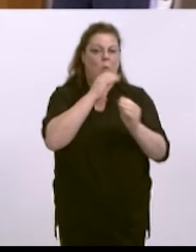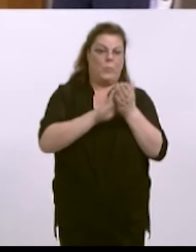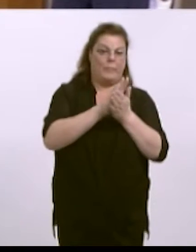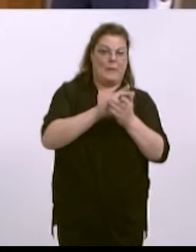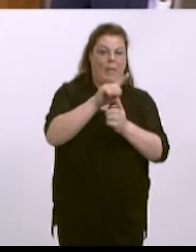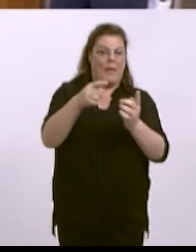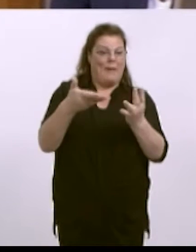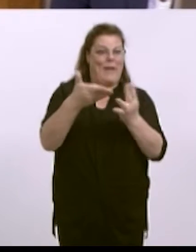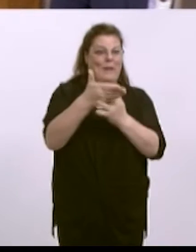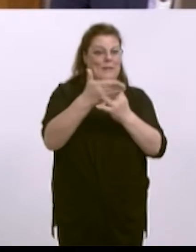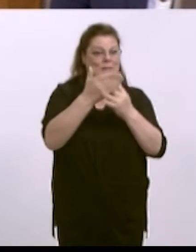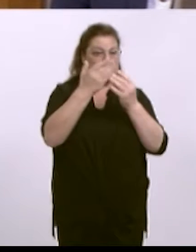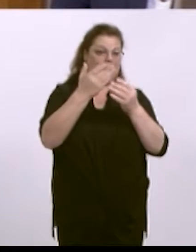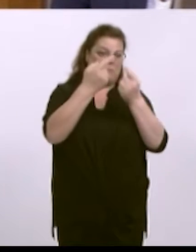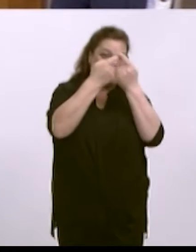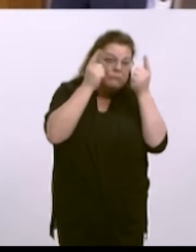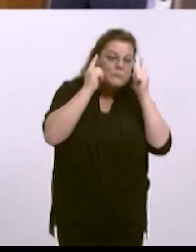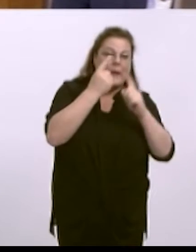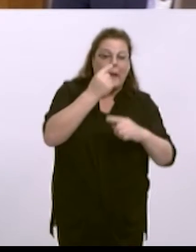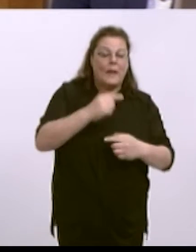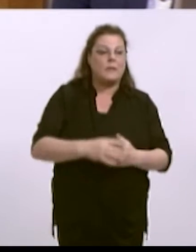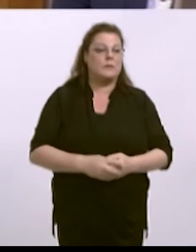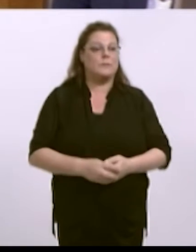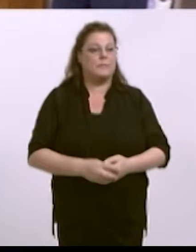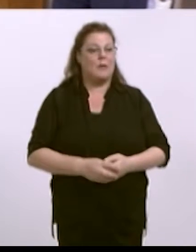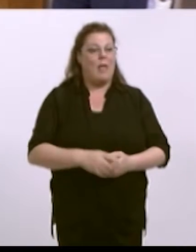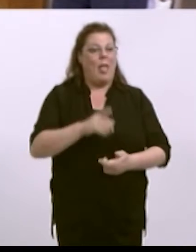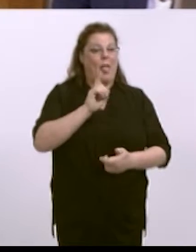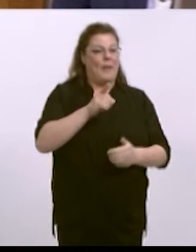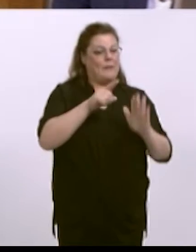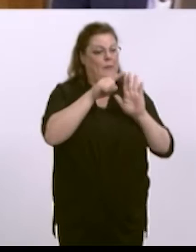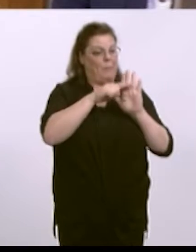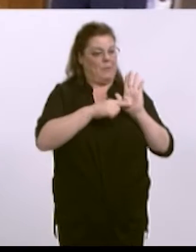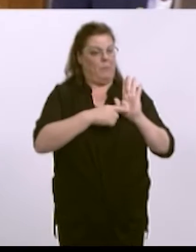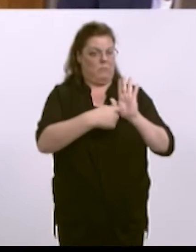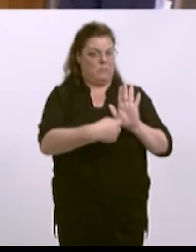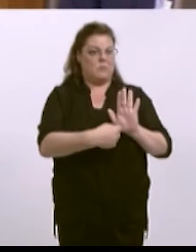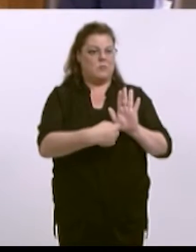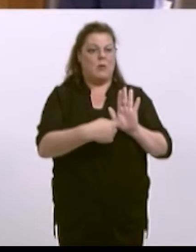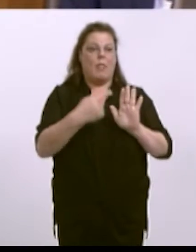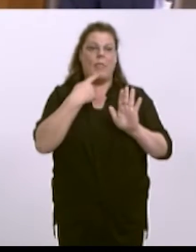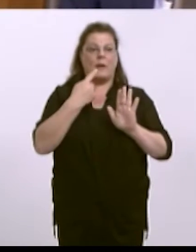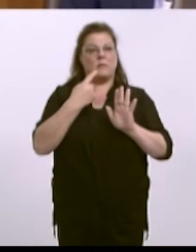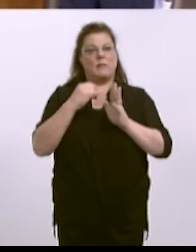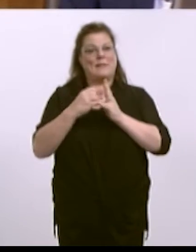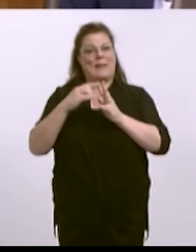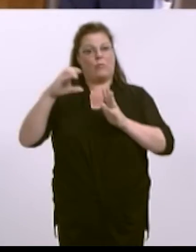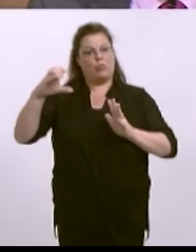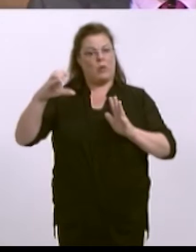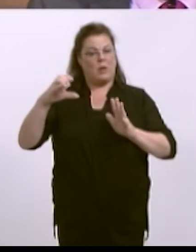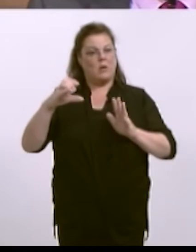wedi datgan lan hyd nawr, a dynaír egwyddorion y byddwn yn eu dilyn.